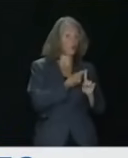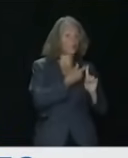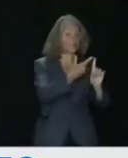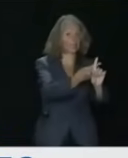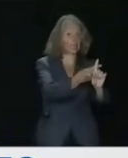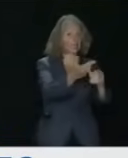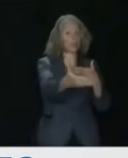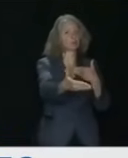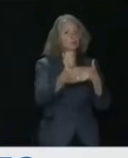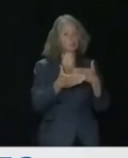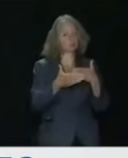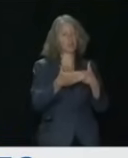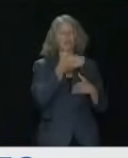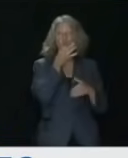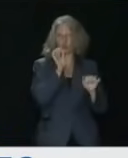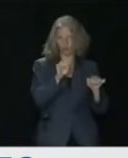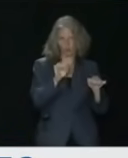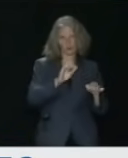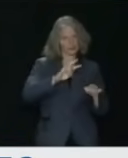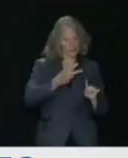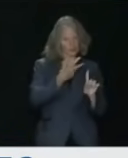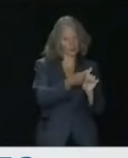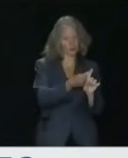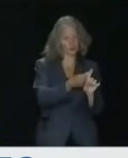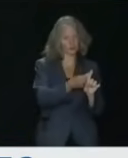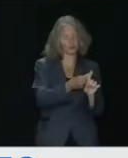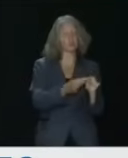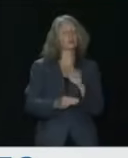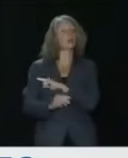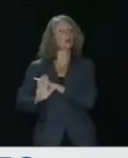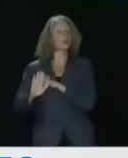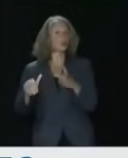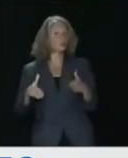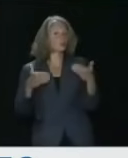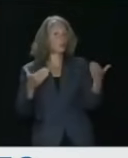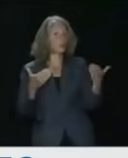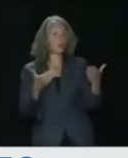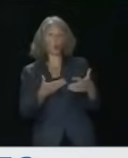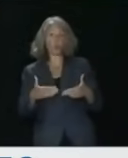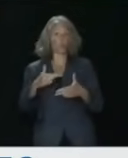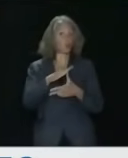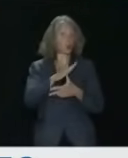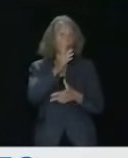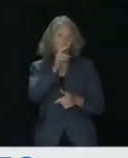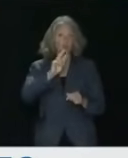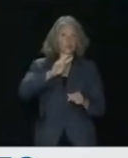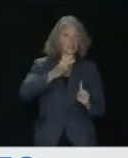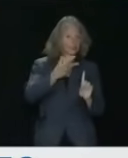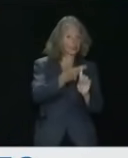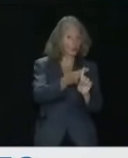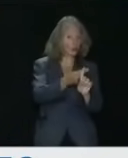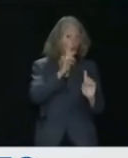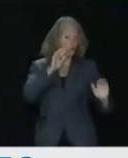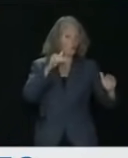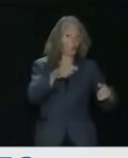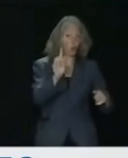COMMITTEE RECOMMENDED LAST WEEK THAT SECOND DOSES BE OFFERED AS SOON AS POSSIBLE.